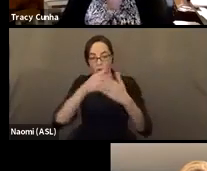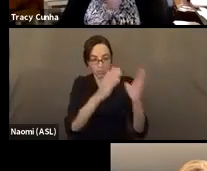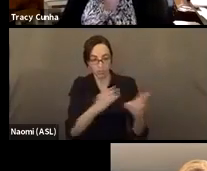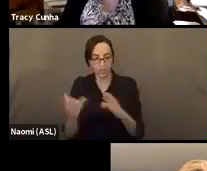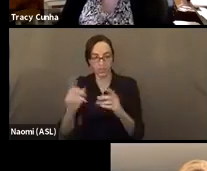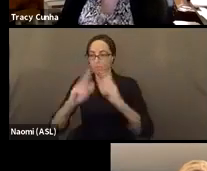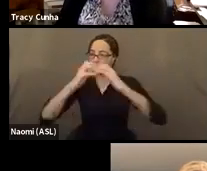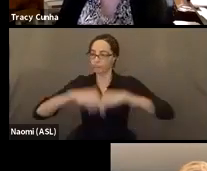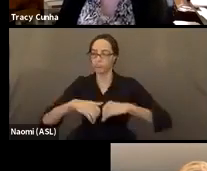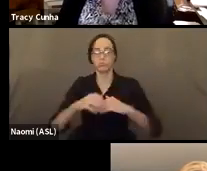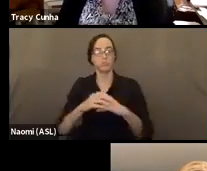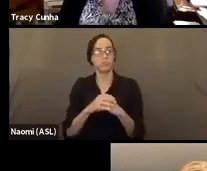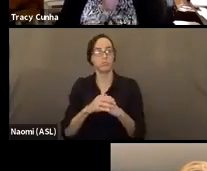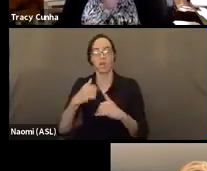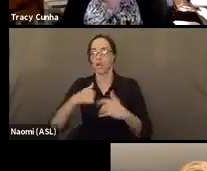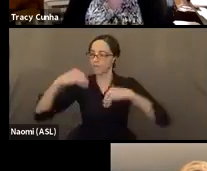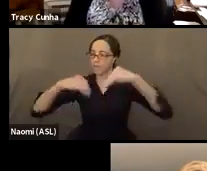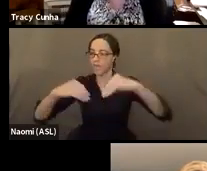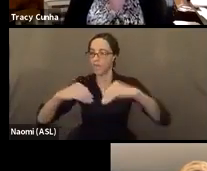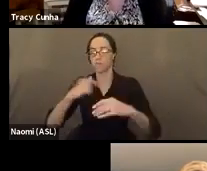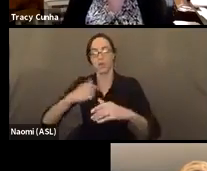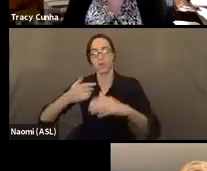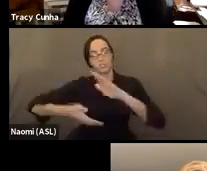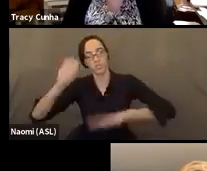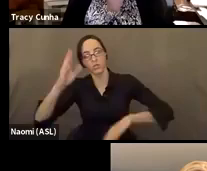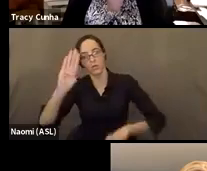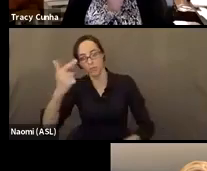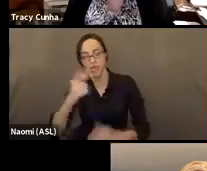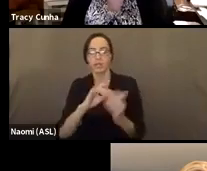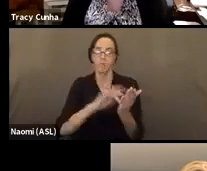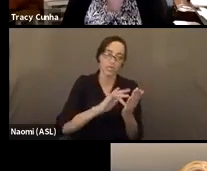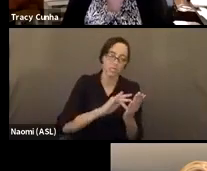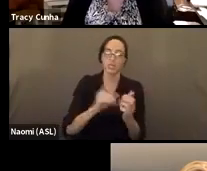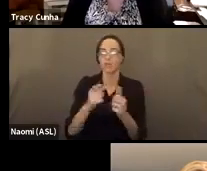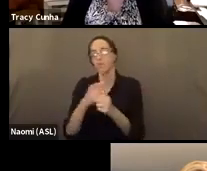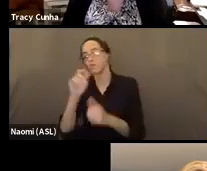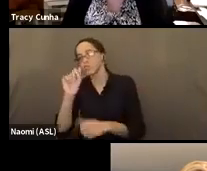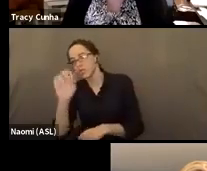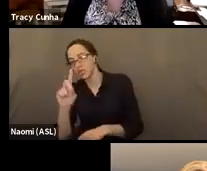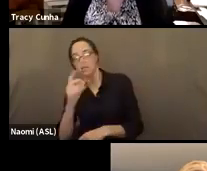make sure you have your medication first aid food water double checked all of your lists